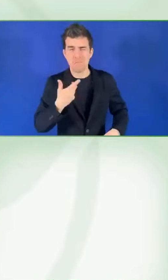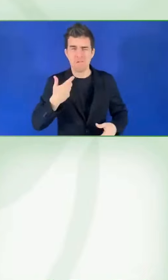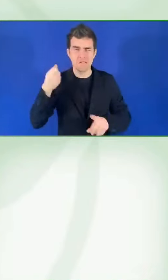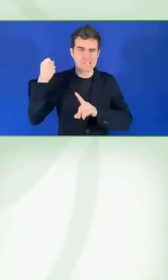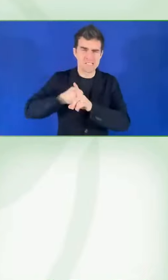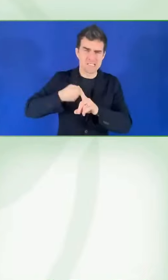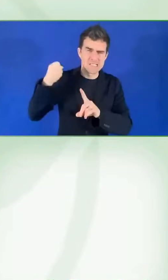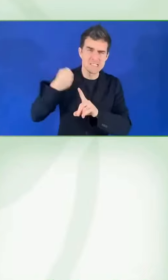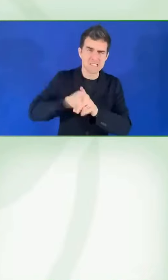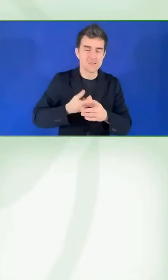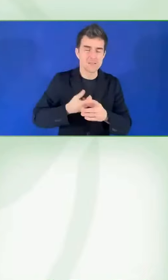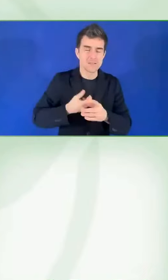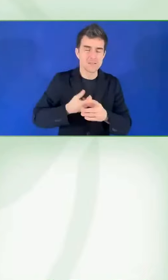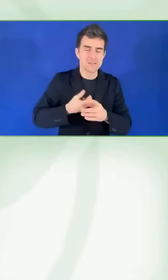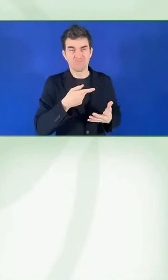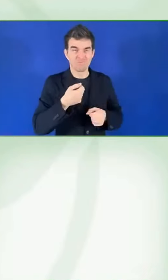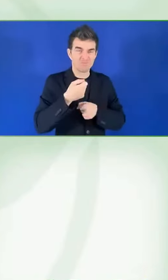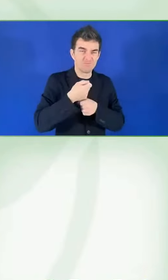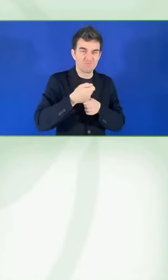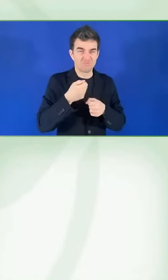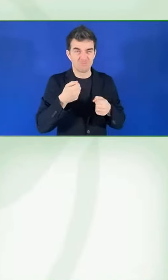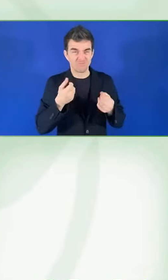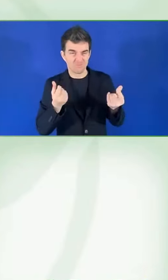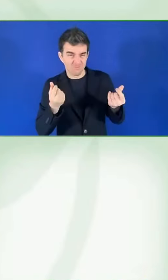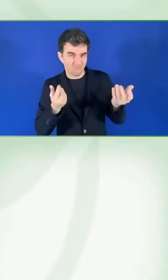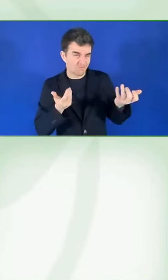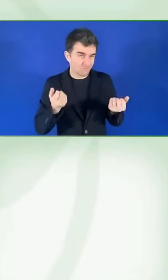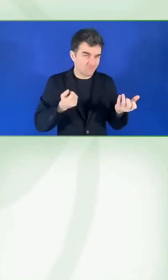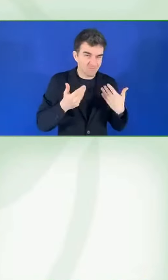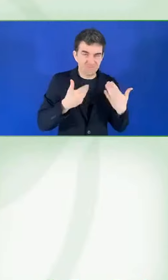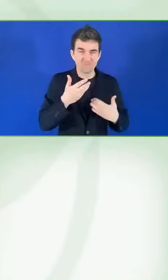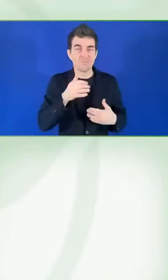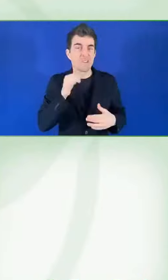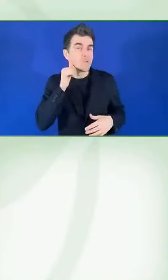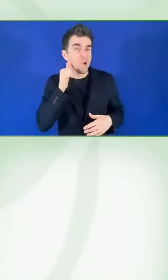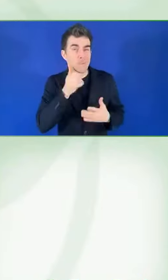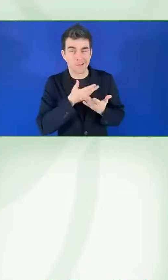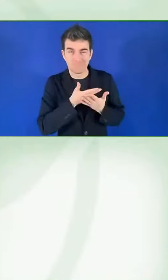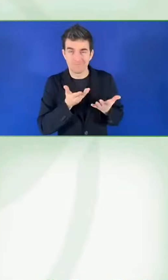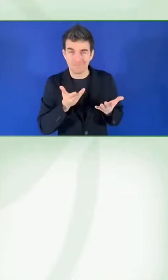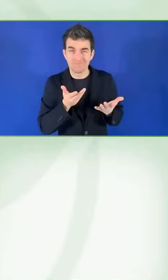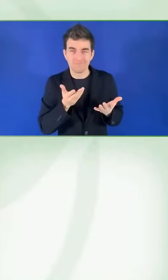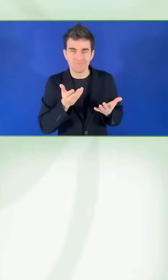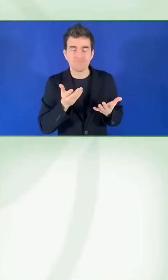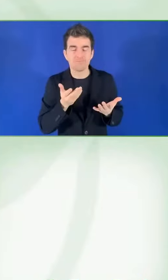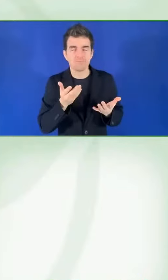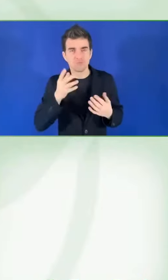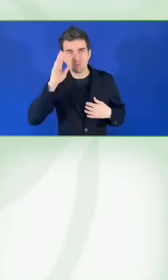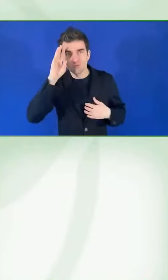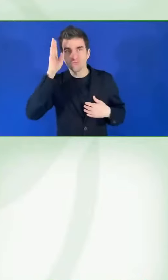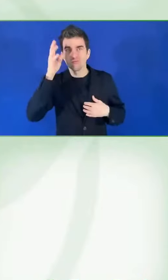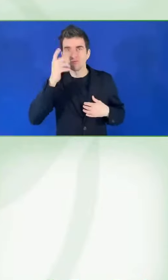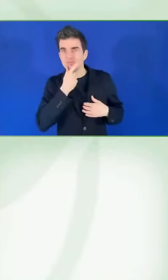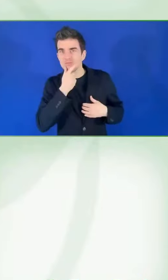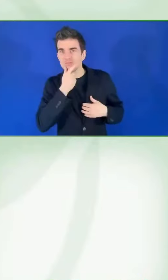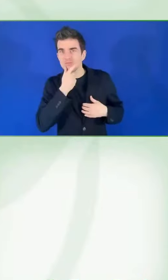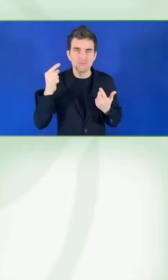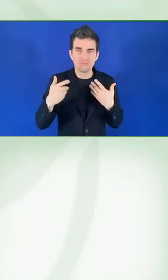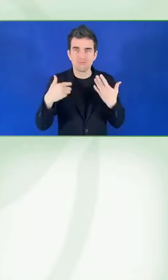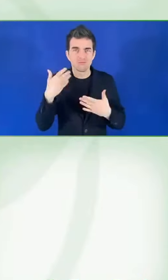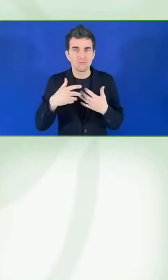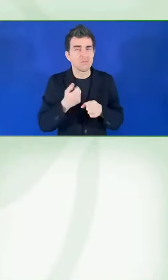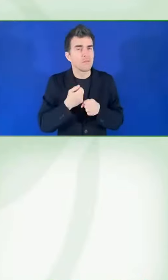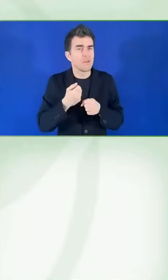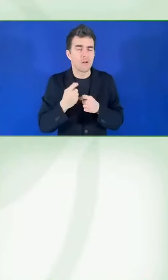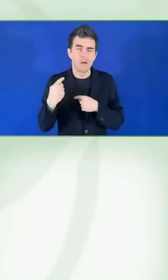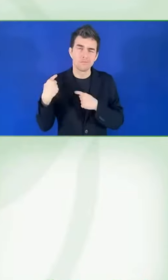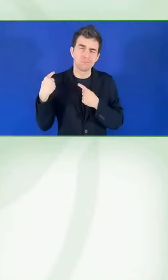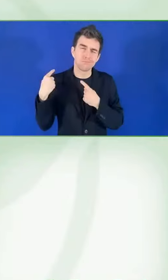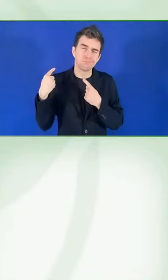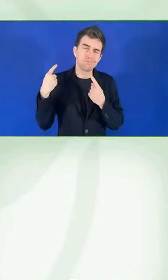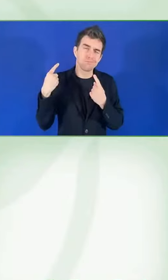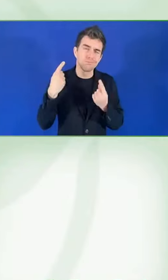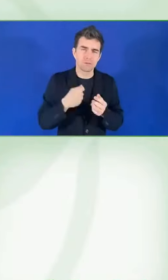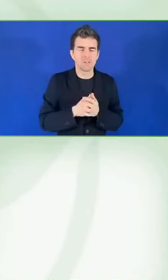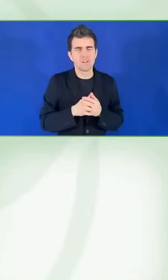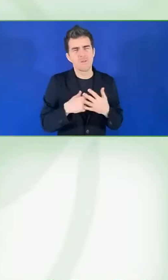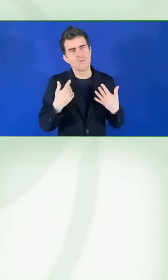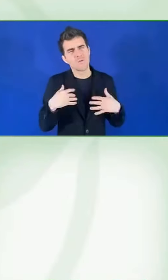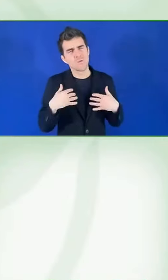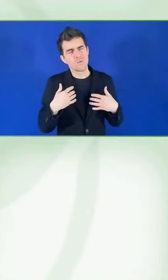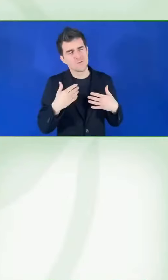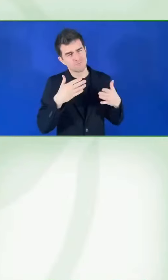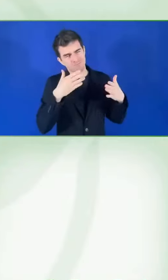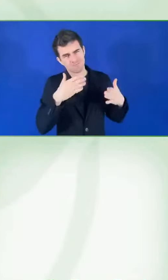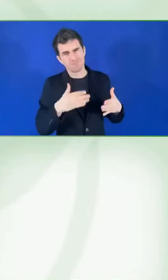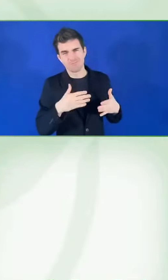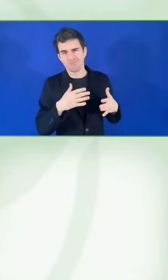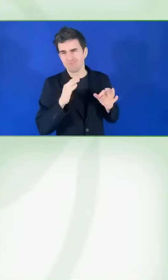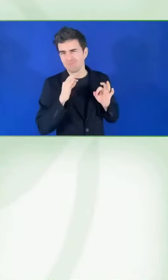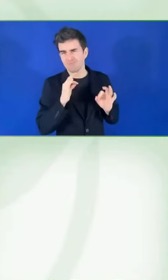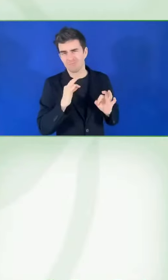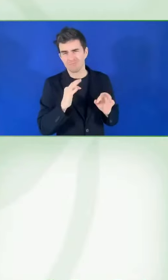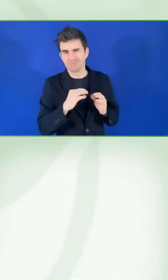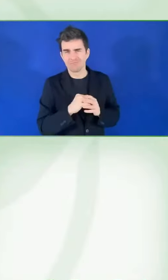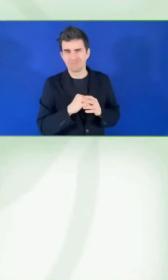If I could touch on the first time that I met you…